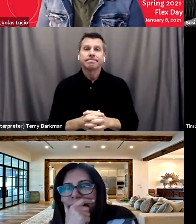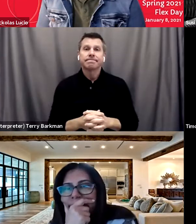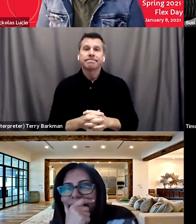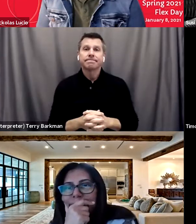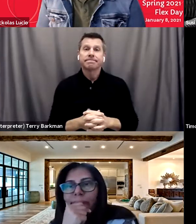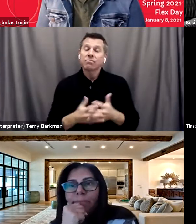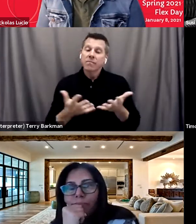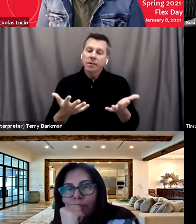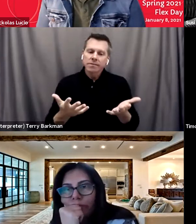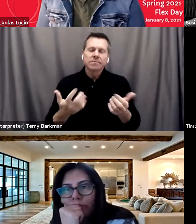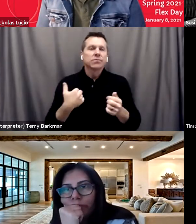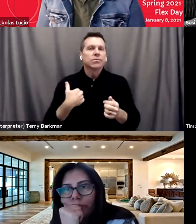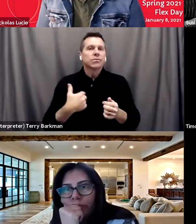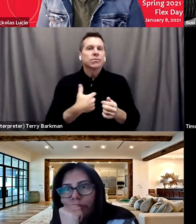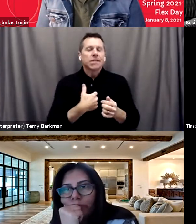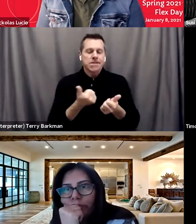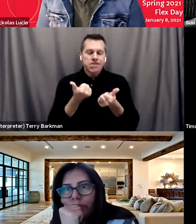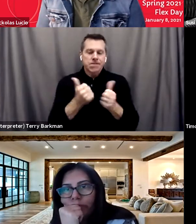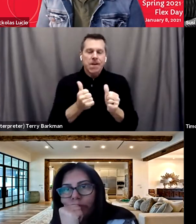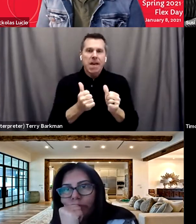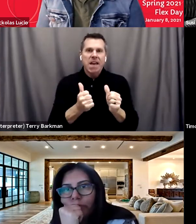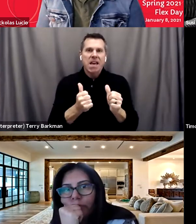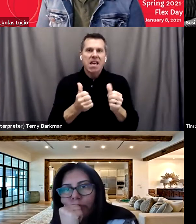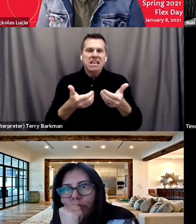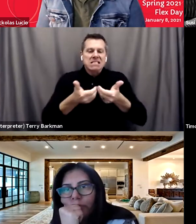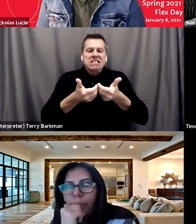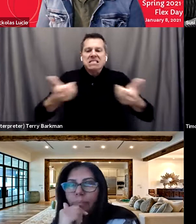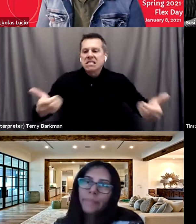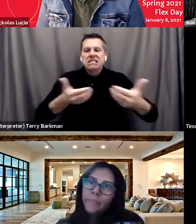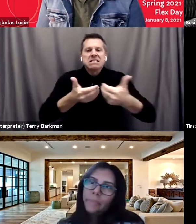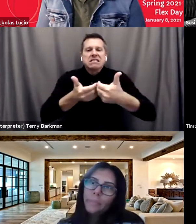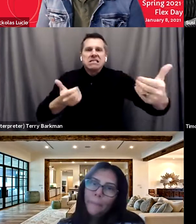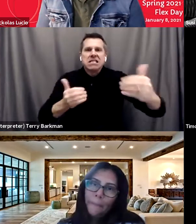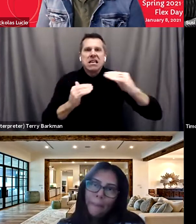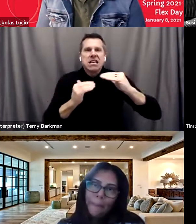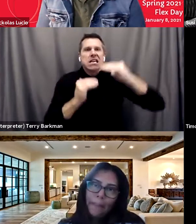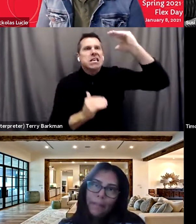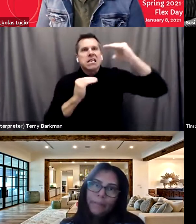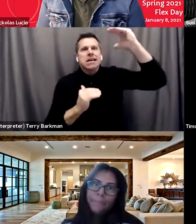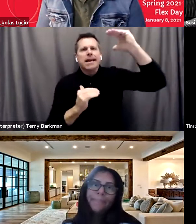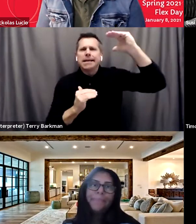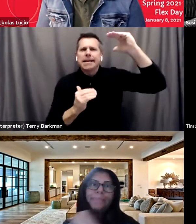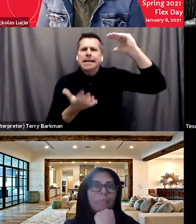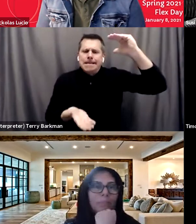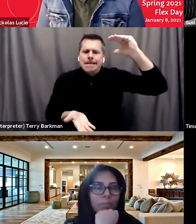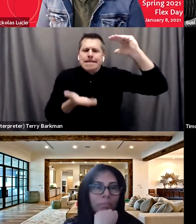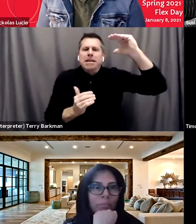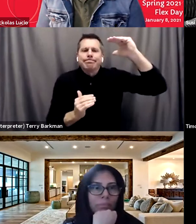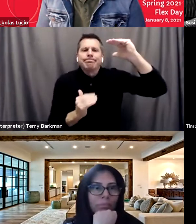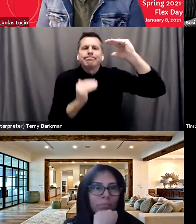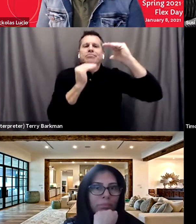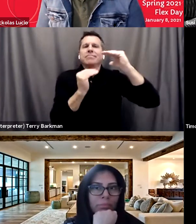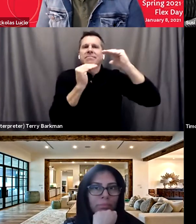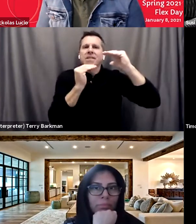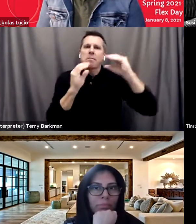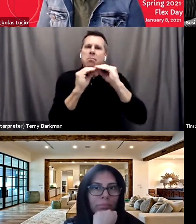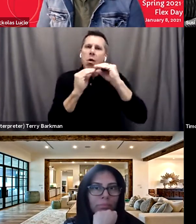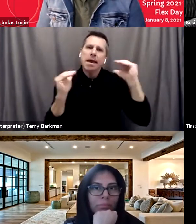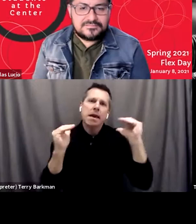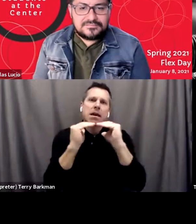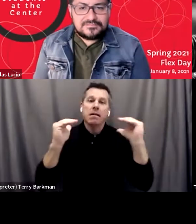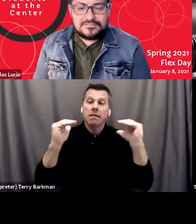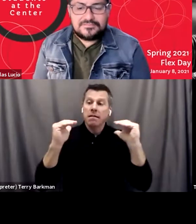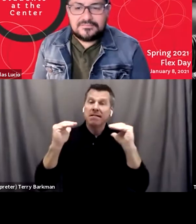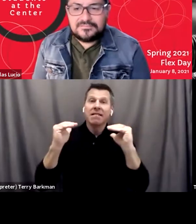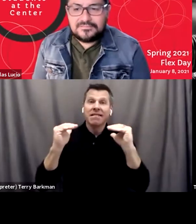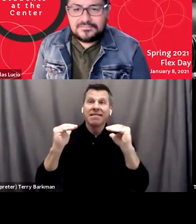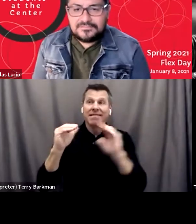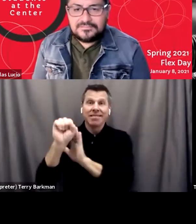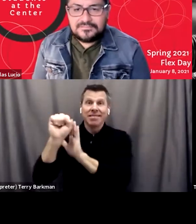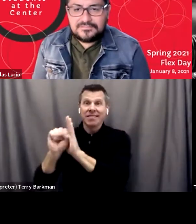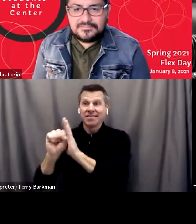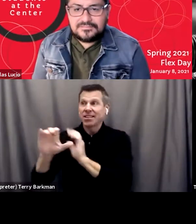to, to close, those disproportionately impacted, gaps are those equity gaps, as identified by the state Chancellor, these